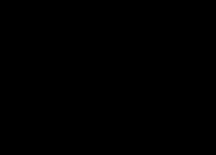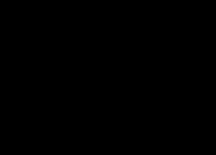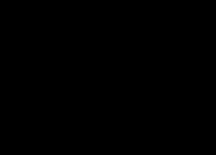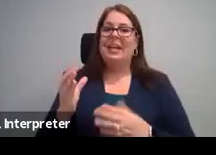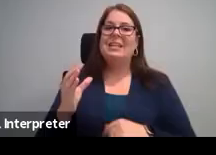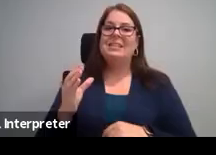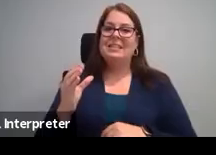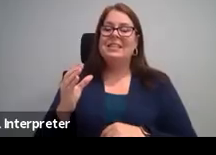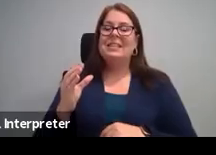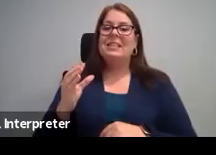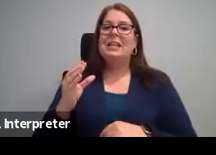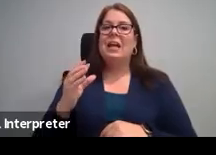Laurie Arnold: Home and